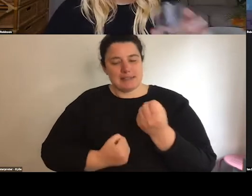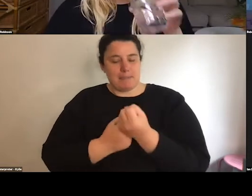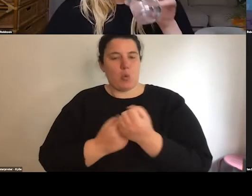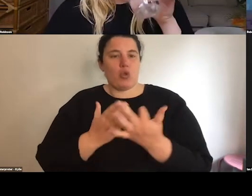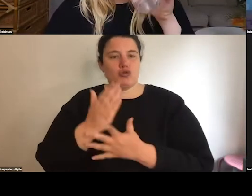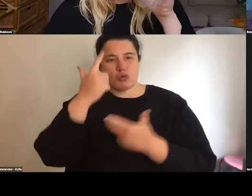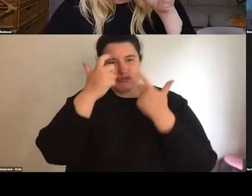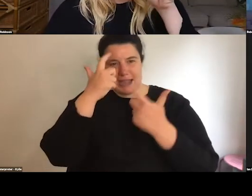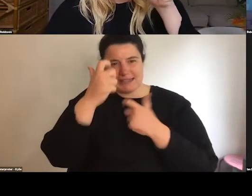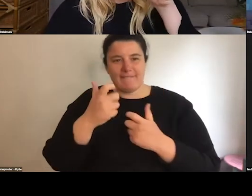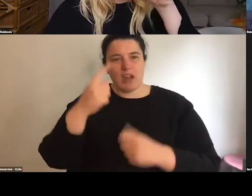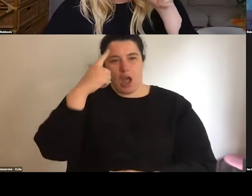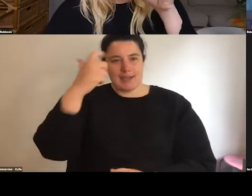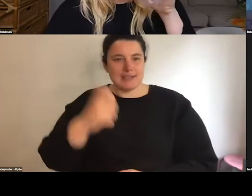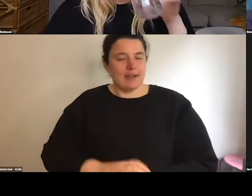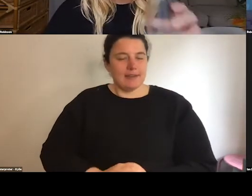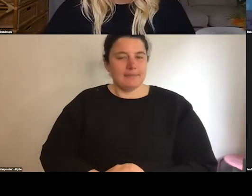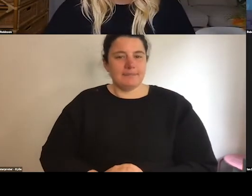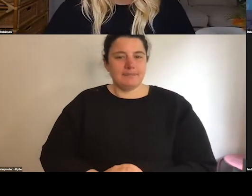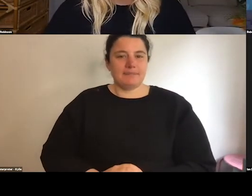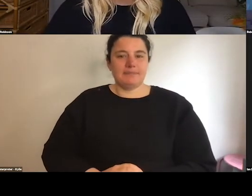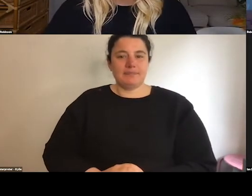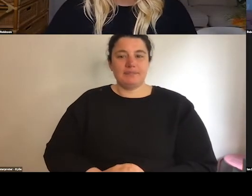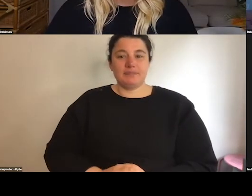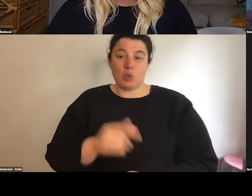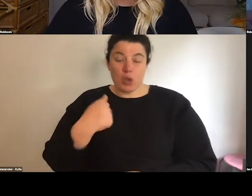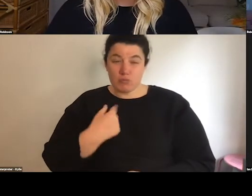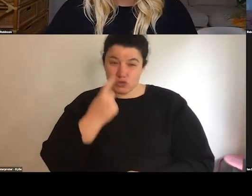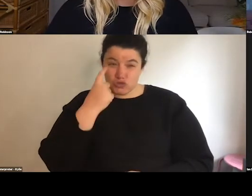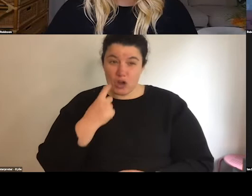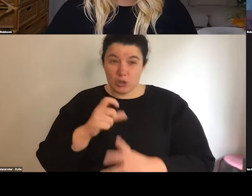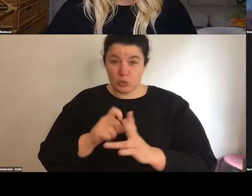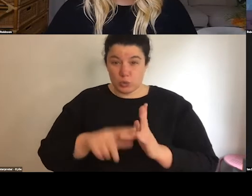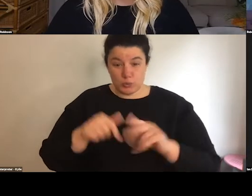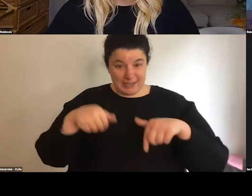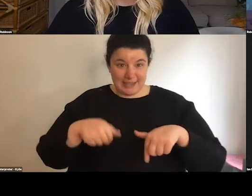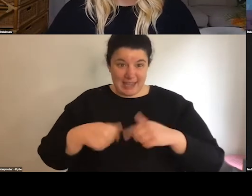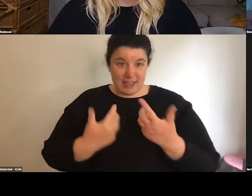So that's certainly something I'm trying, and endeavouring to do from our perspective here at the university.